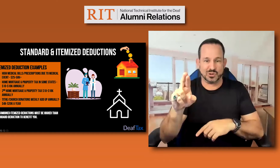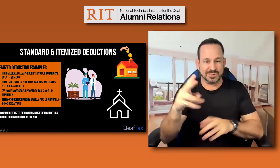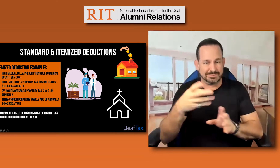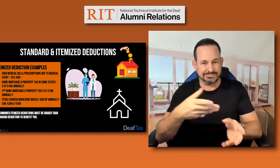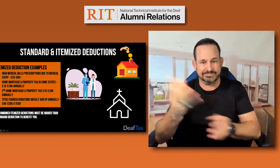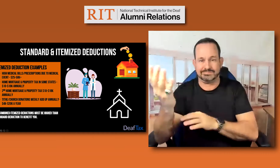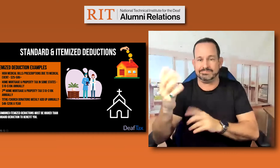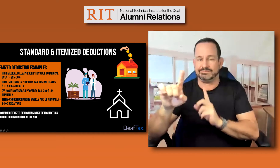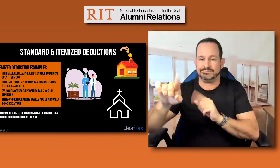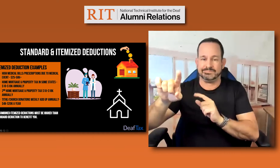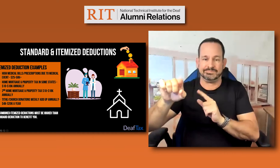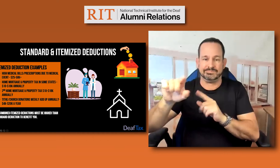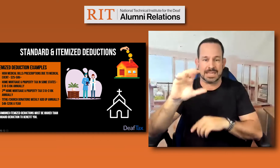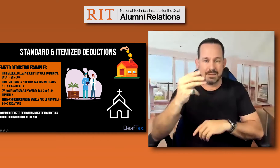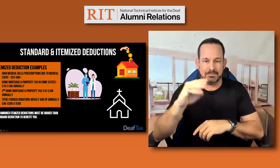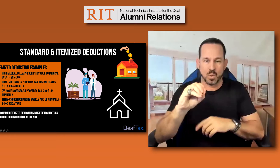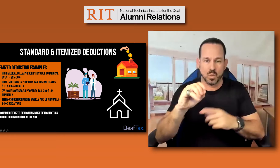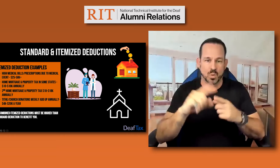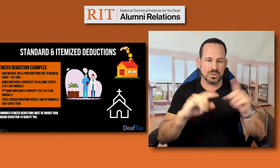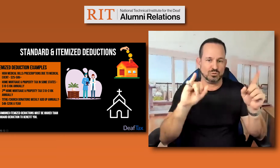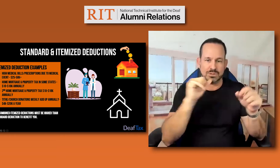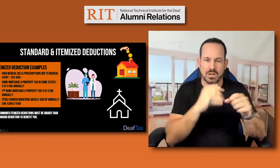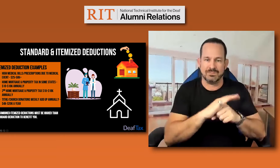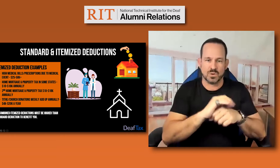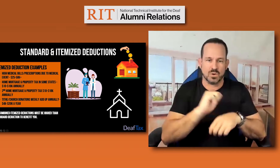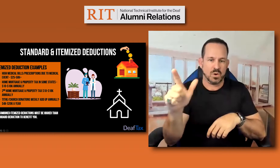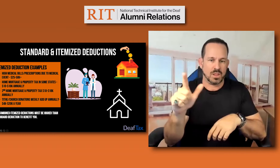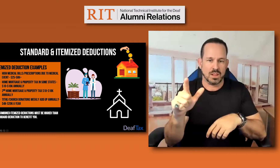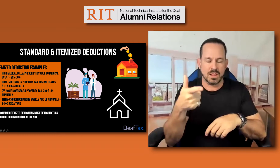Maybe you are diagnosed with cancer